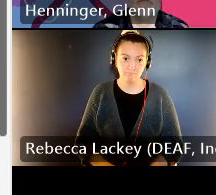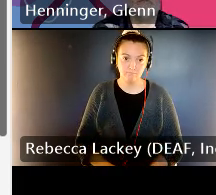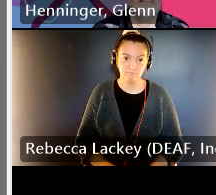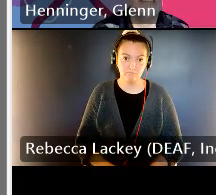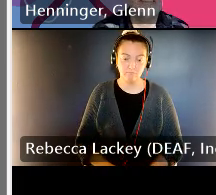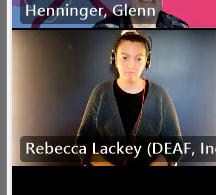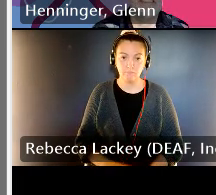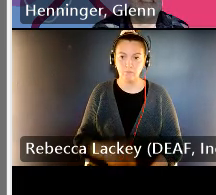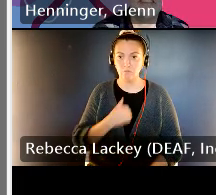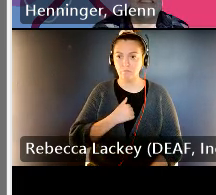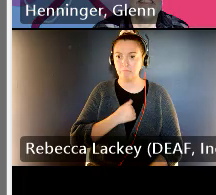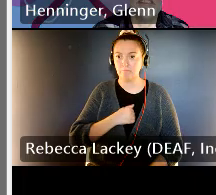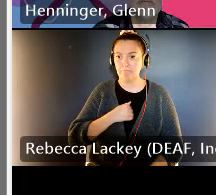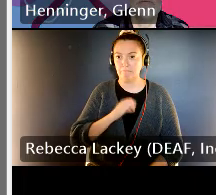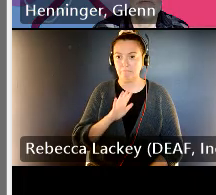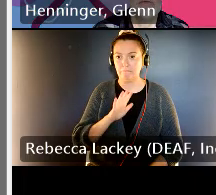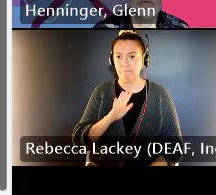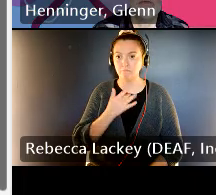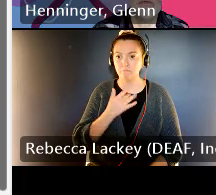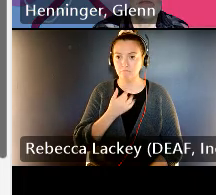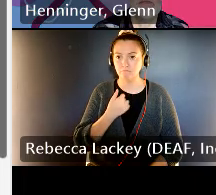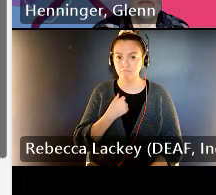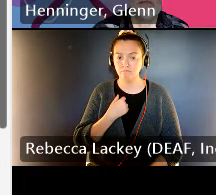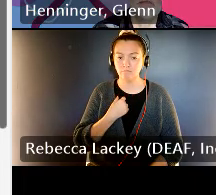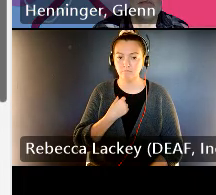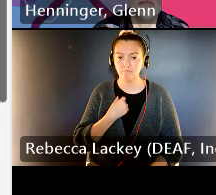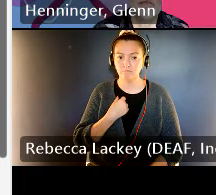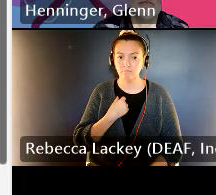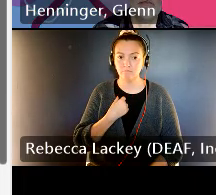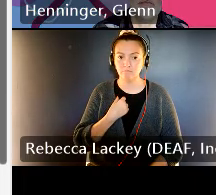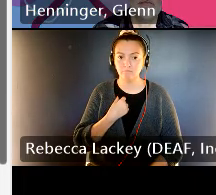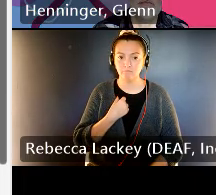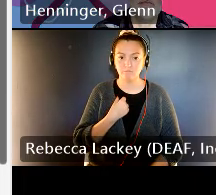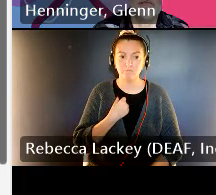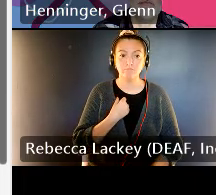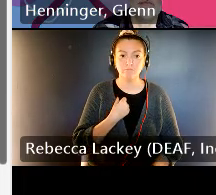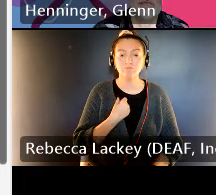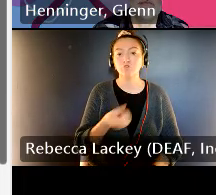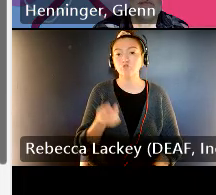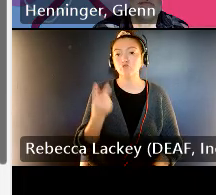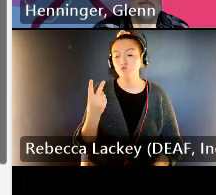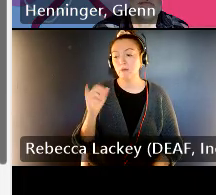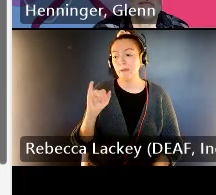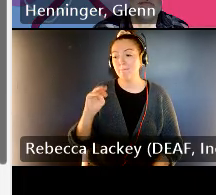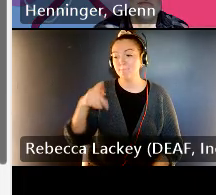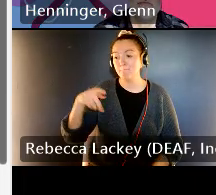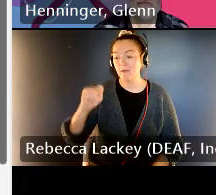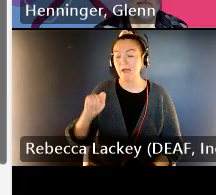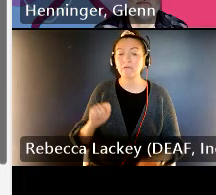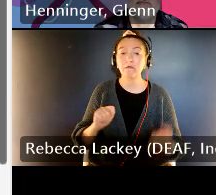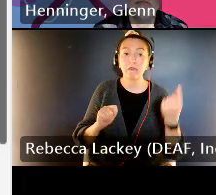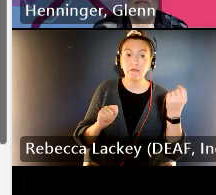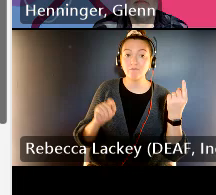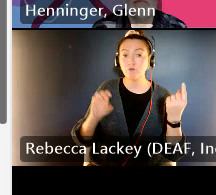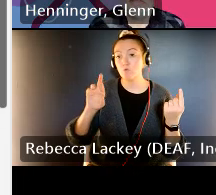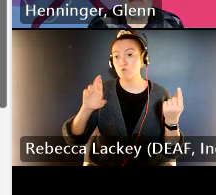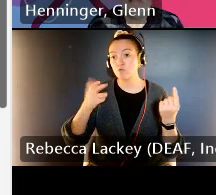Oh, So 2 on impact, 11 on Orchard Lakes, one on Tempo and that there there is a